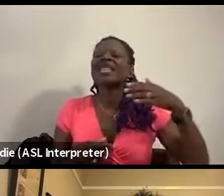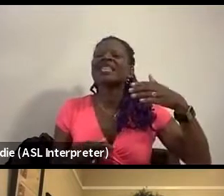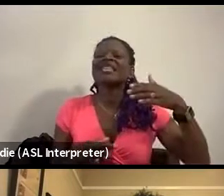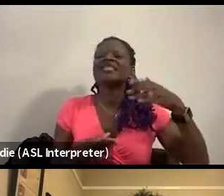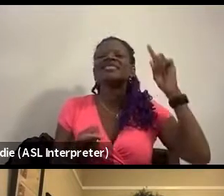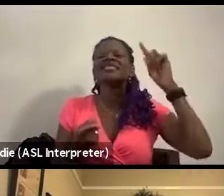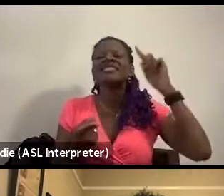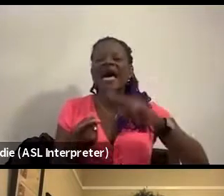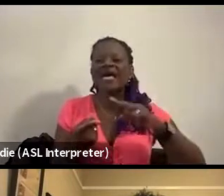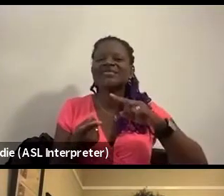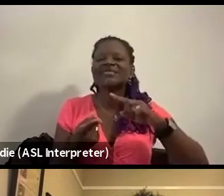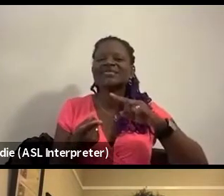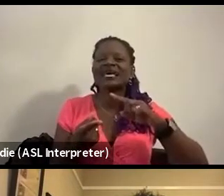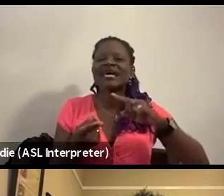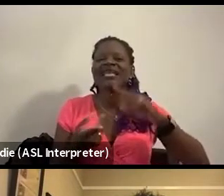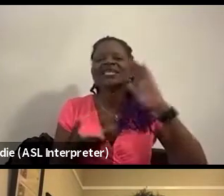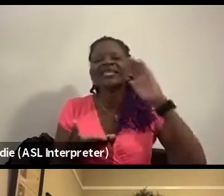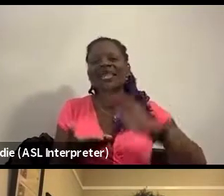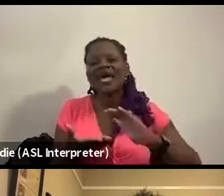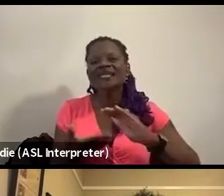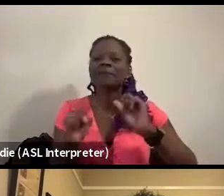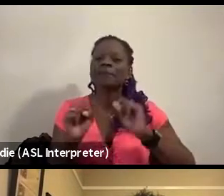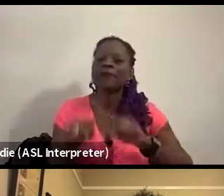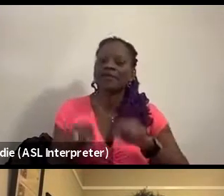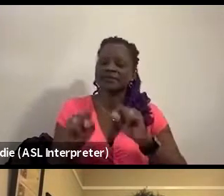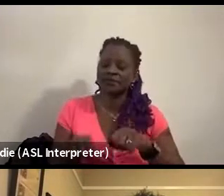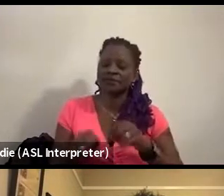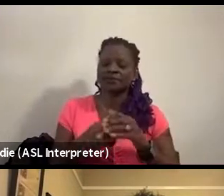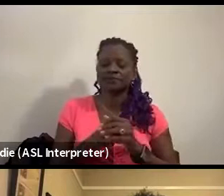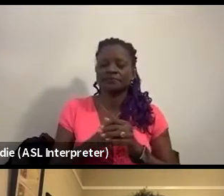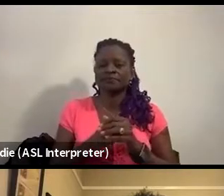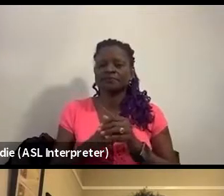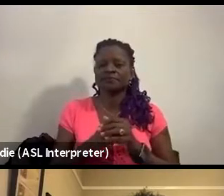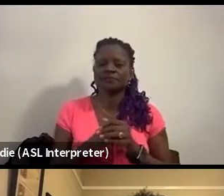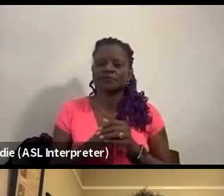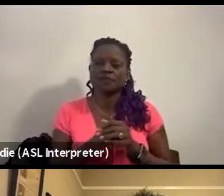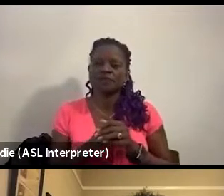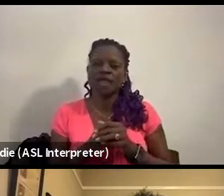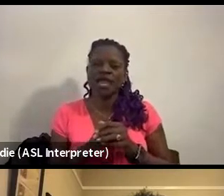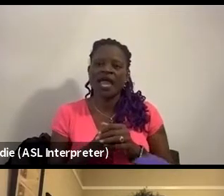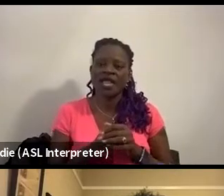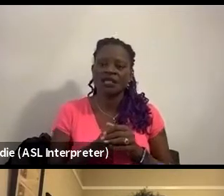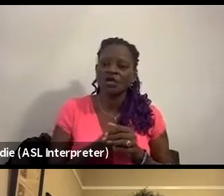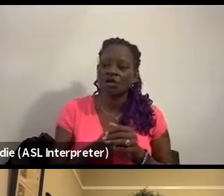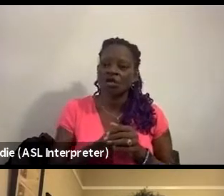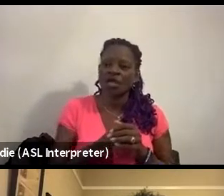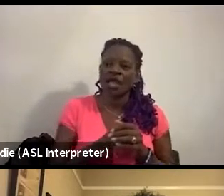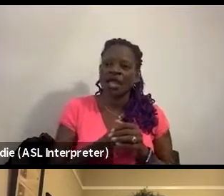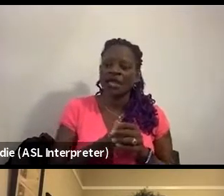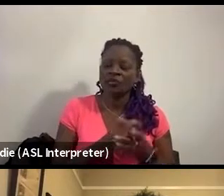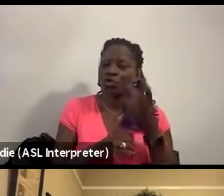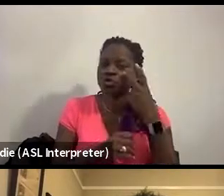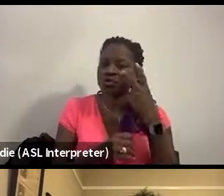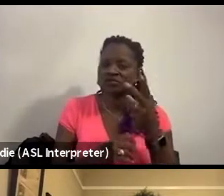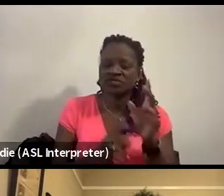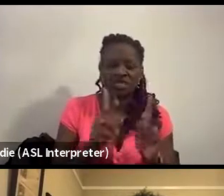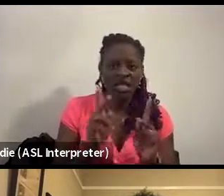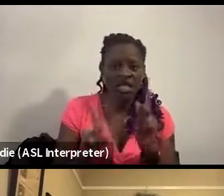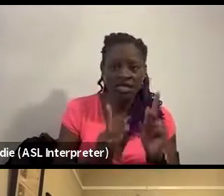And we do see outbreaks of infectious diseases among people who don't get vaccinated. Pertussis is a perfect example